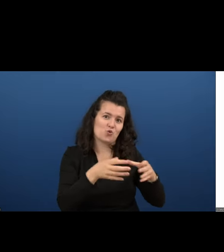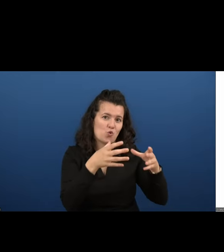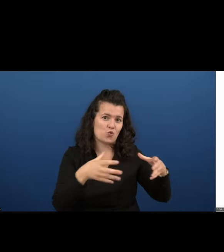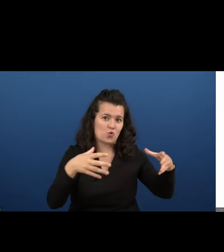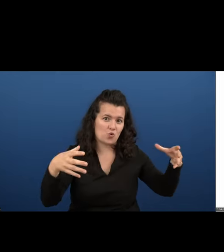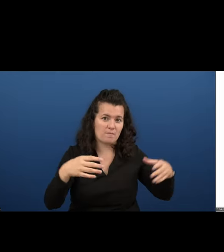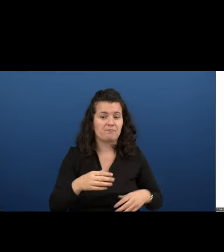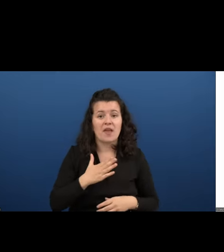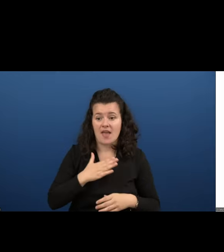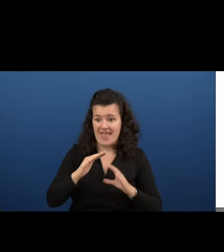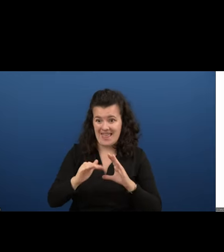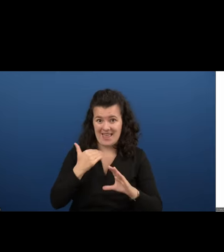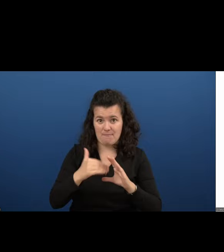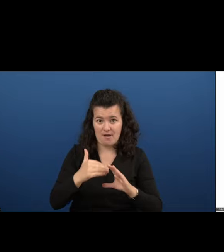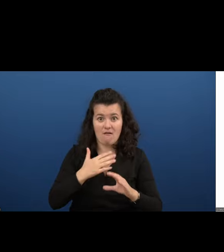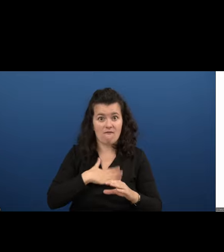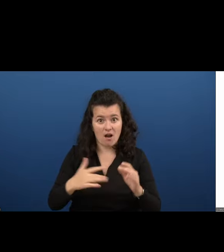box for those who would like to get in touch. 12:30:51 Thanks again and I now quickly, the